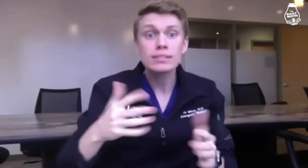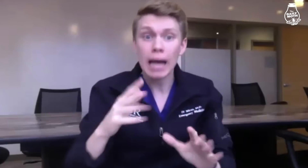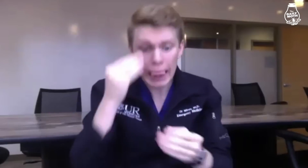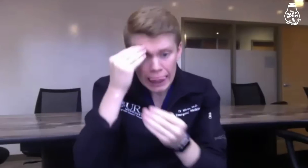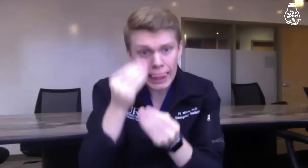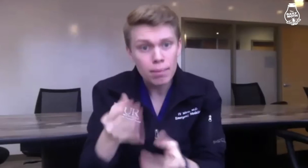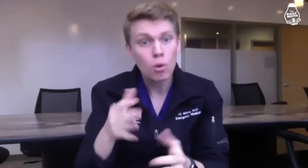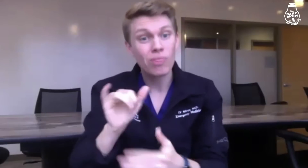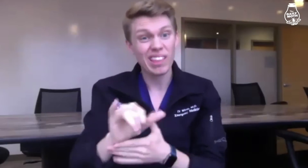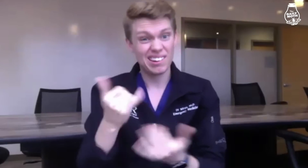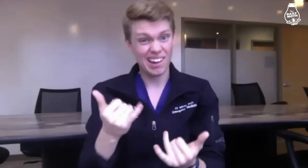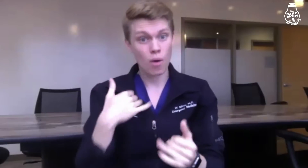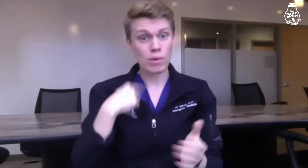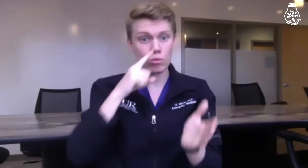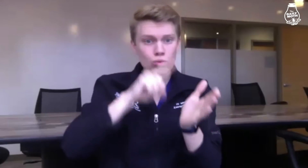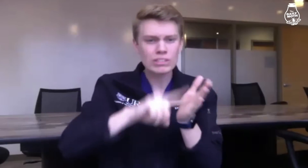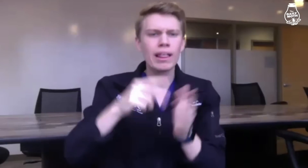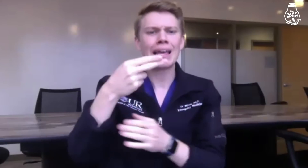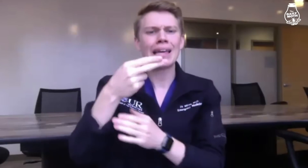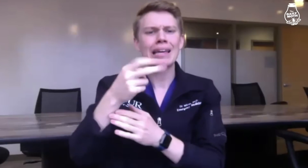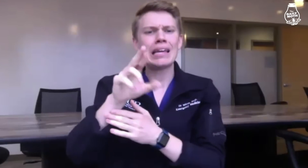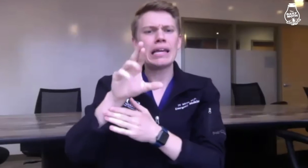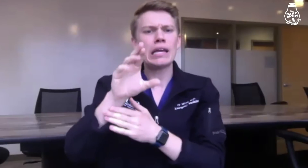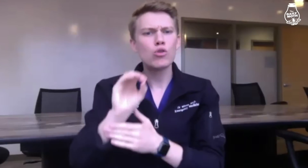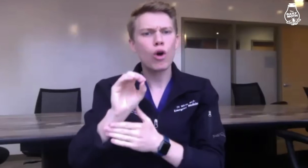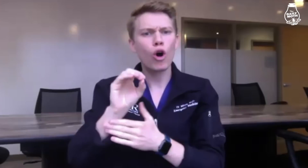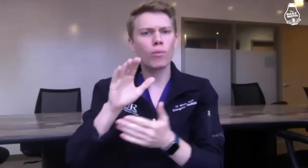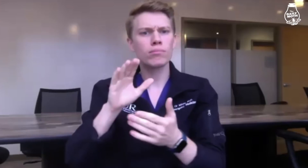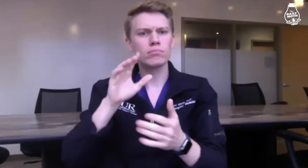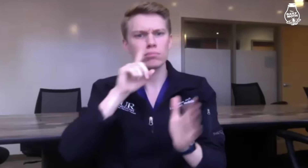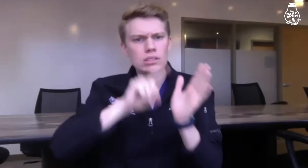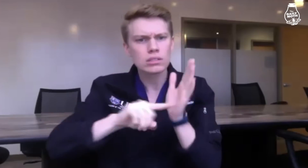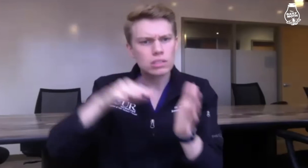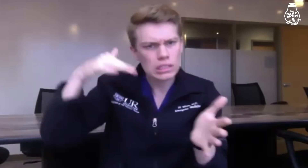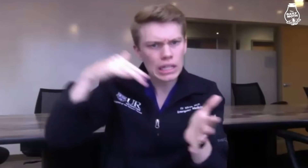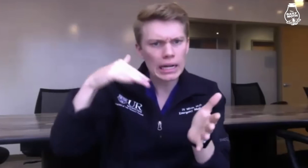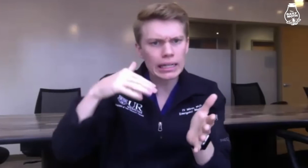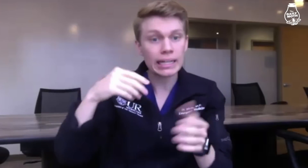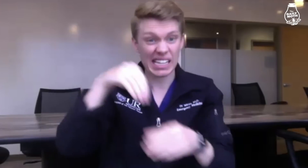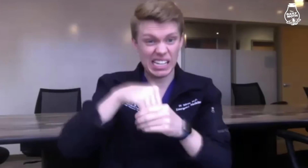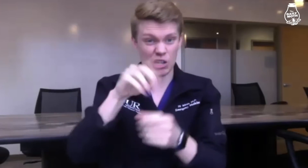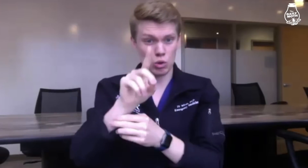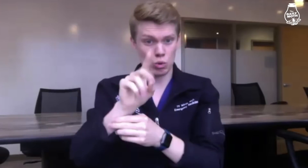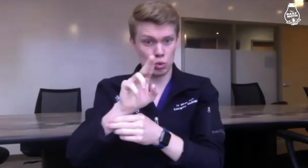I do let them know that there is a "HERO" research study at